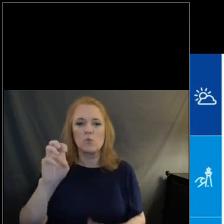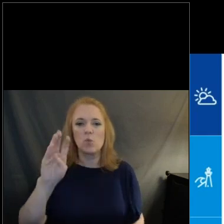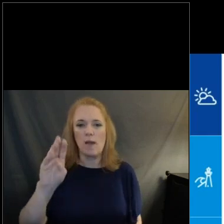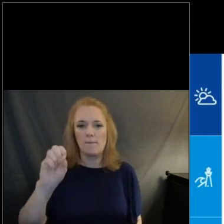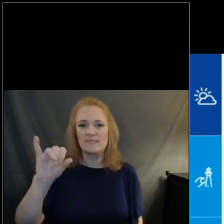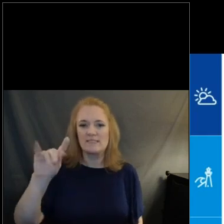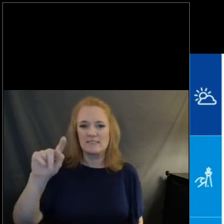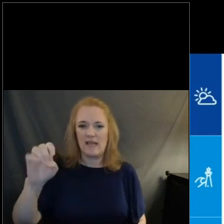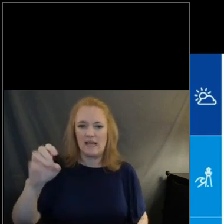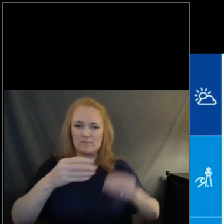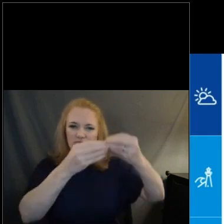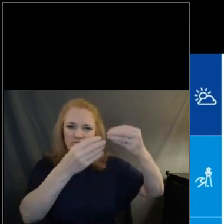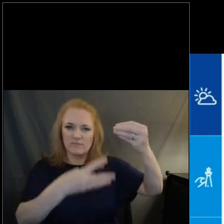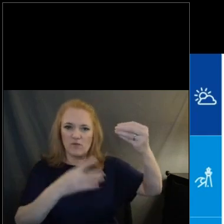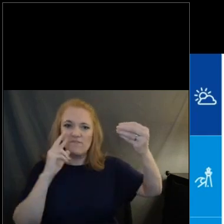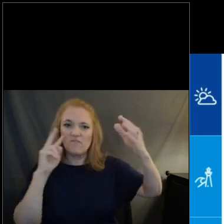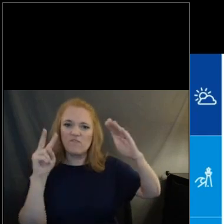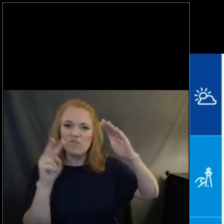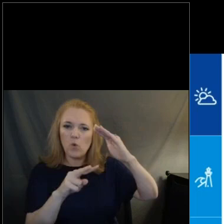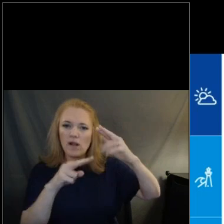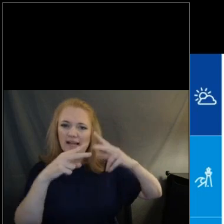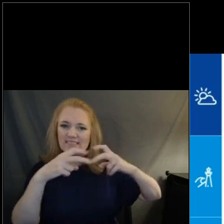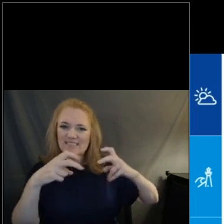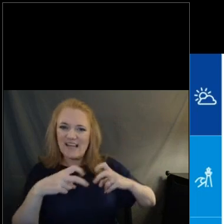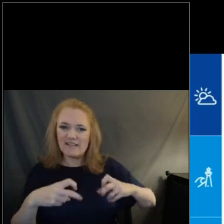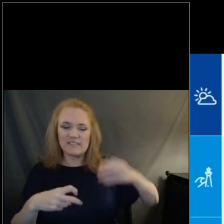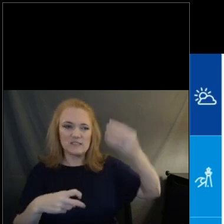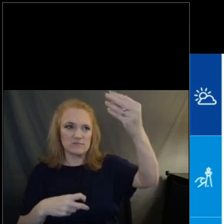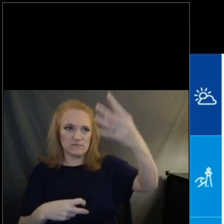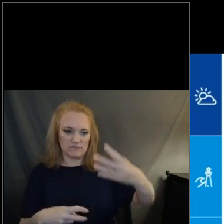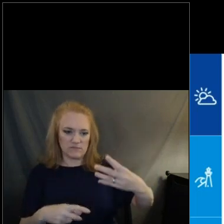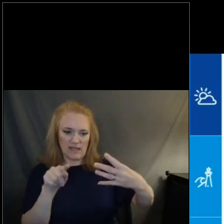Forecasts and Analysis, right about halfway down through the menu there, you'll see the